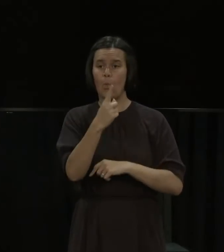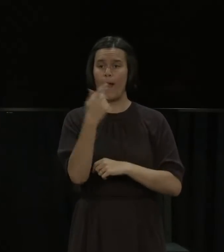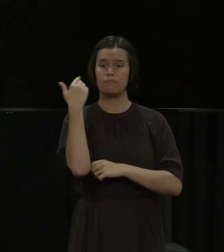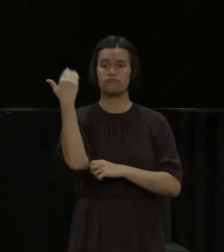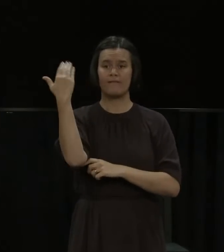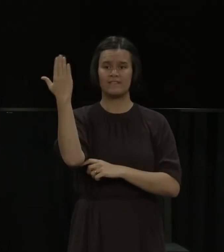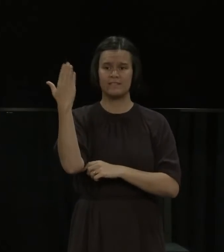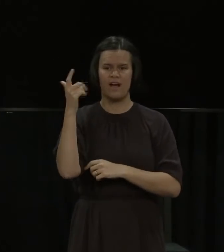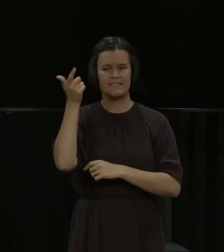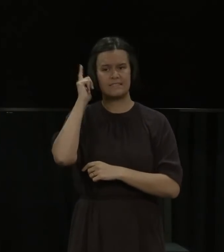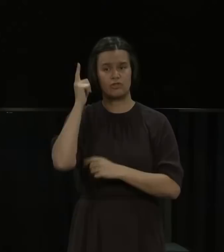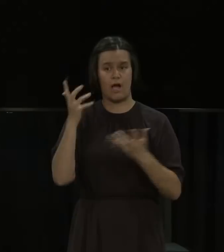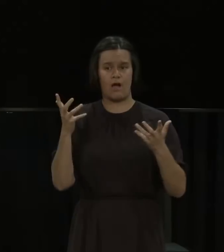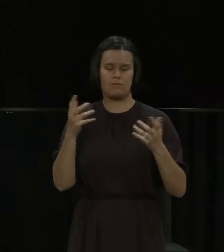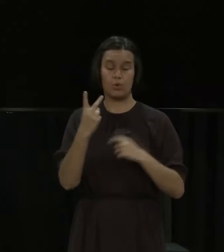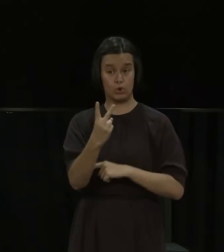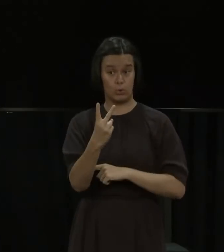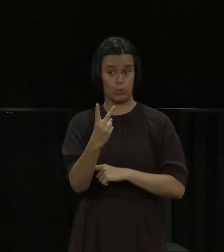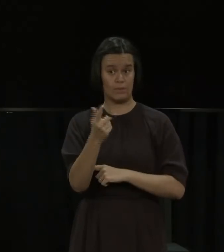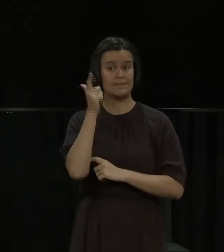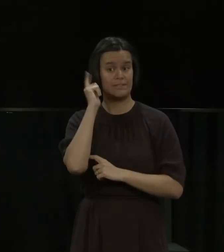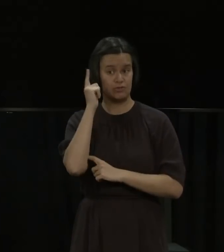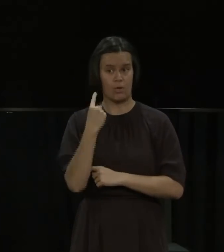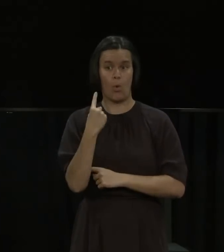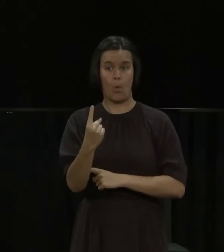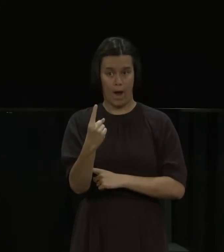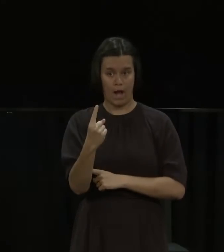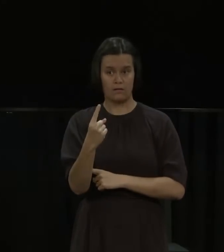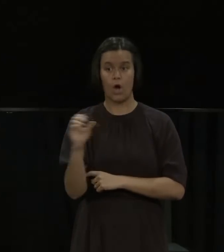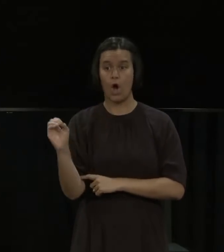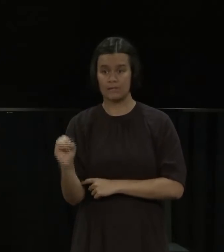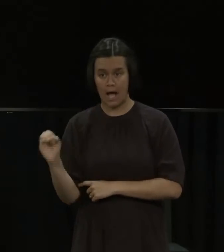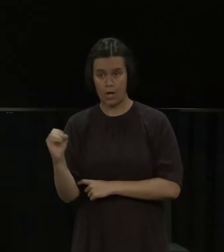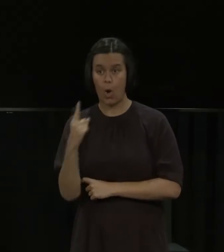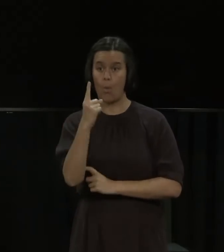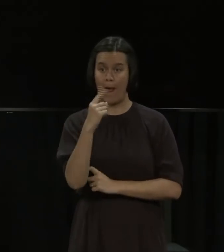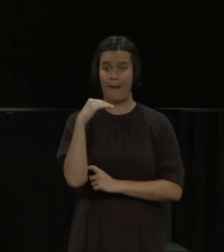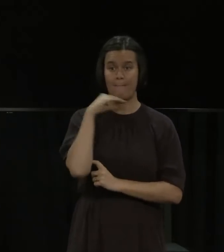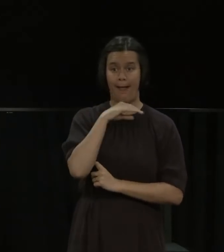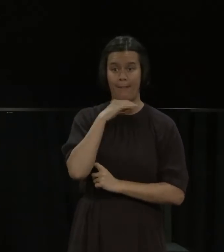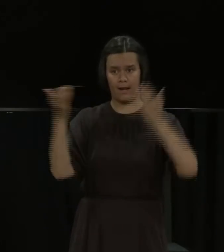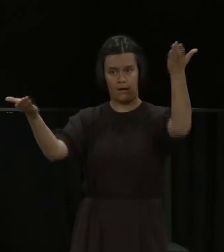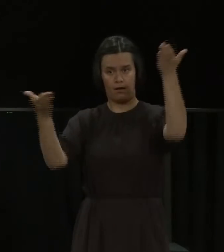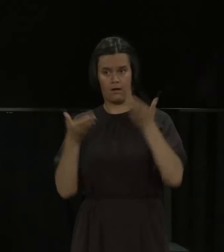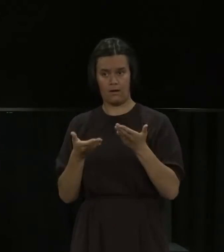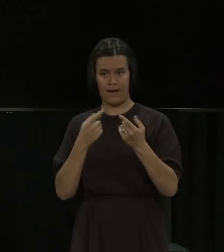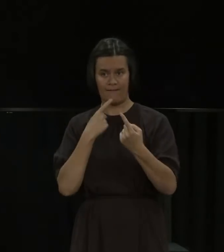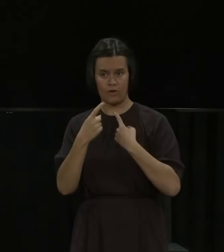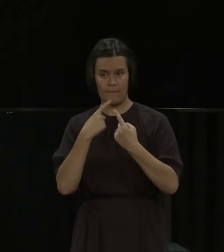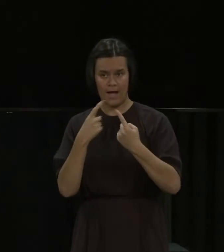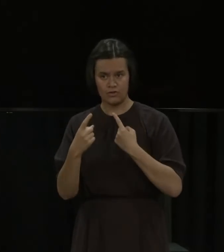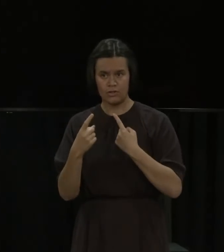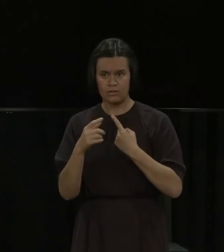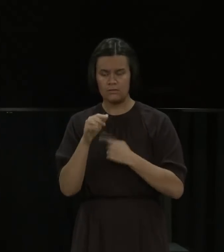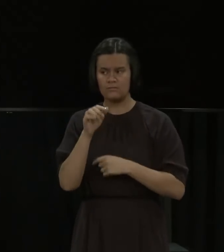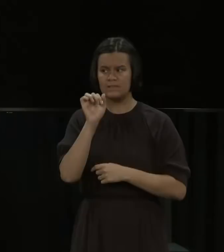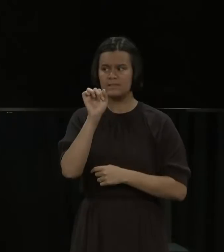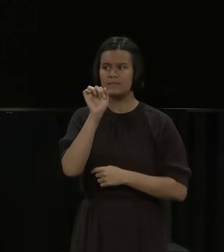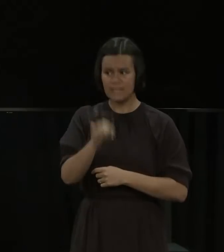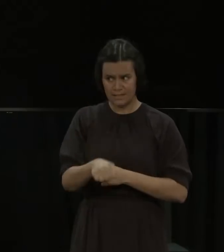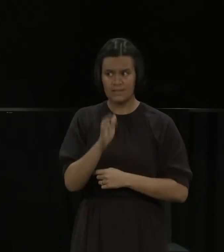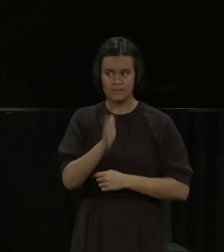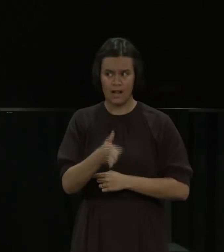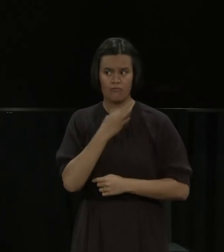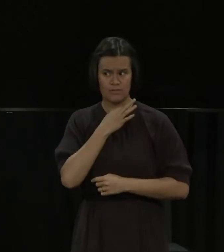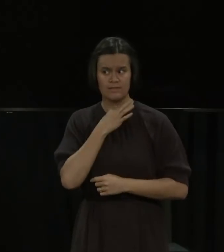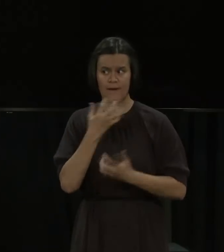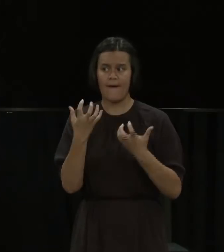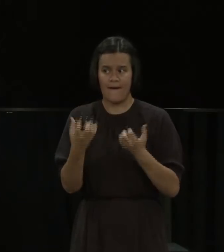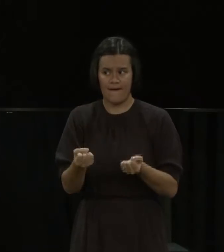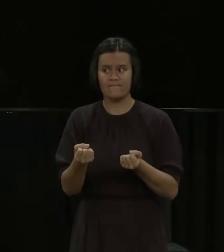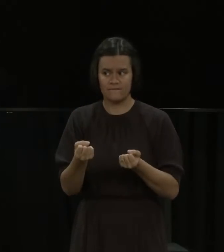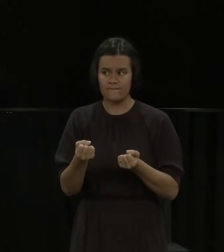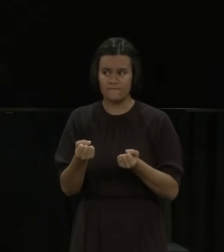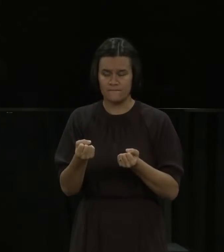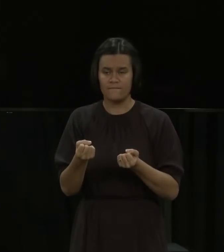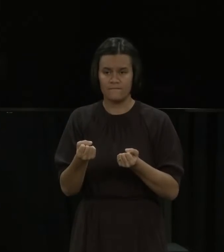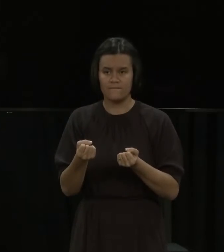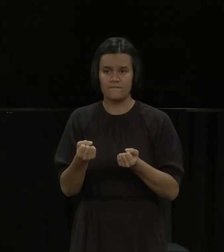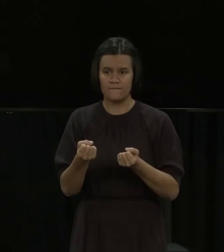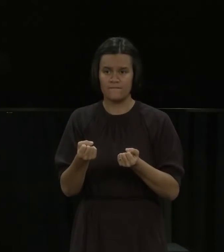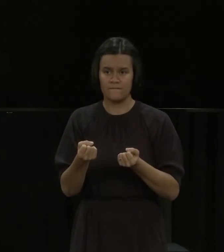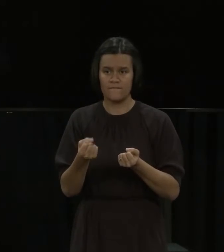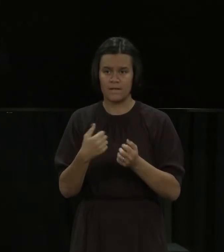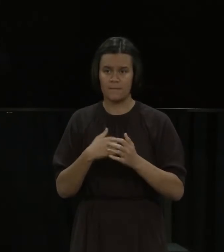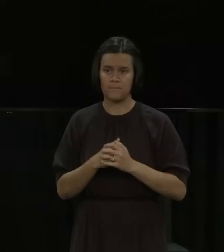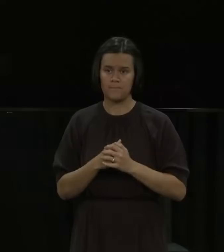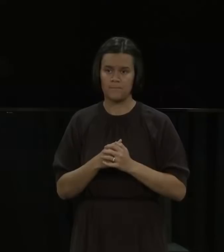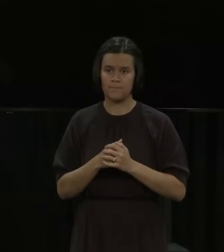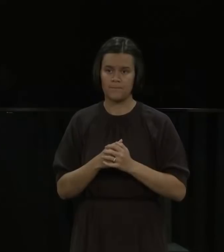risk matter and asked for